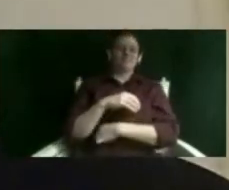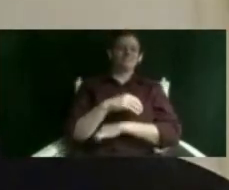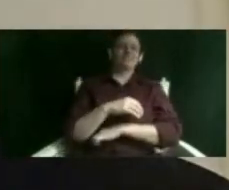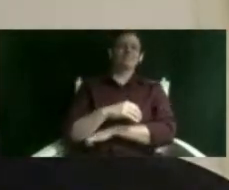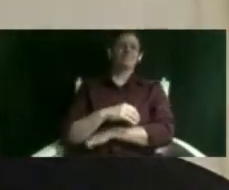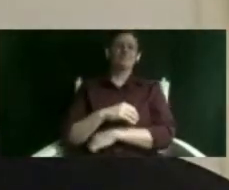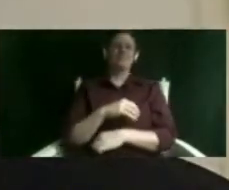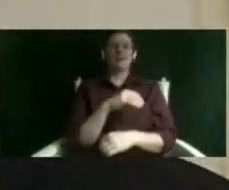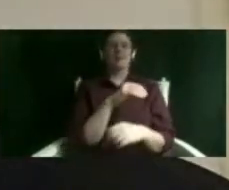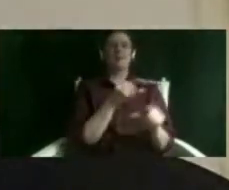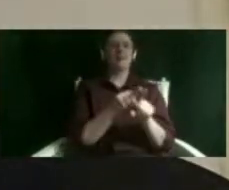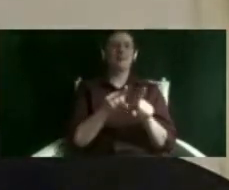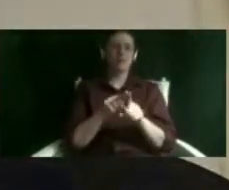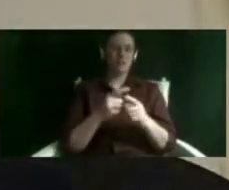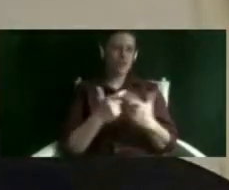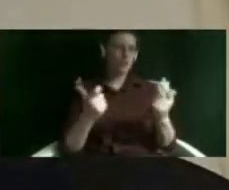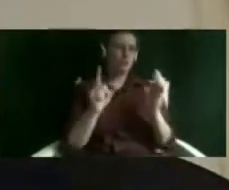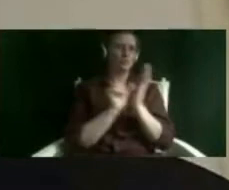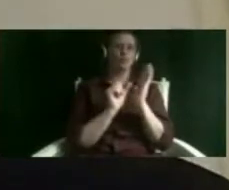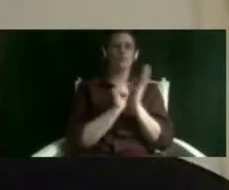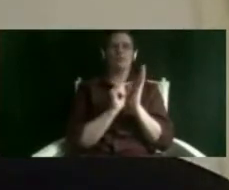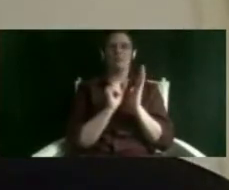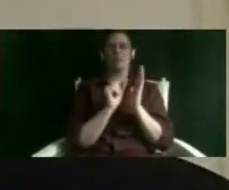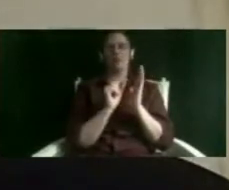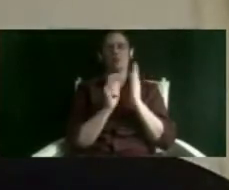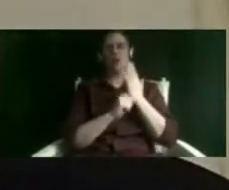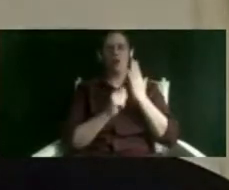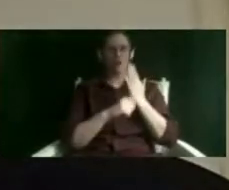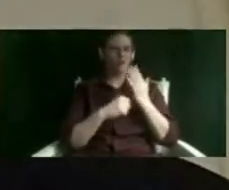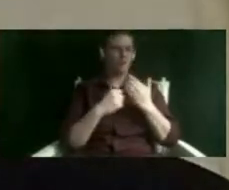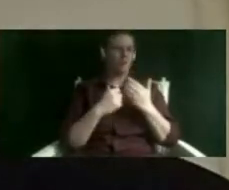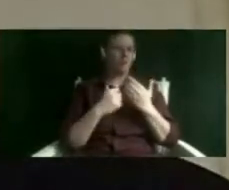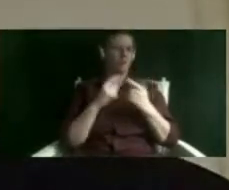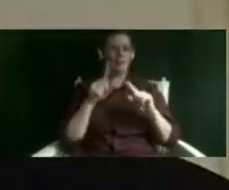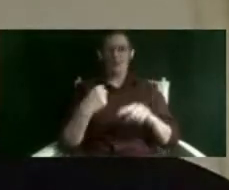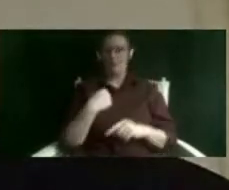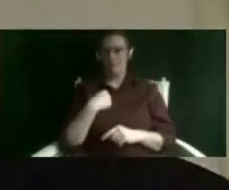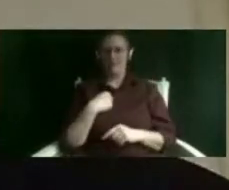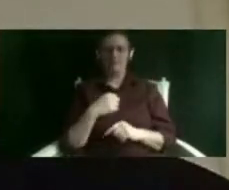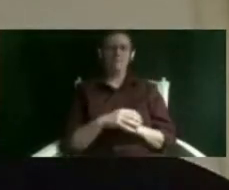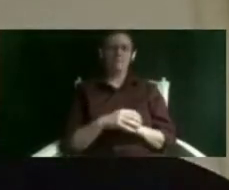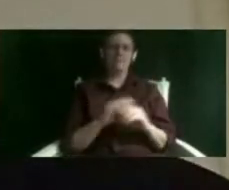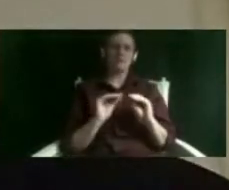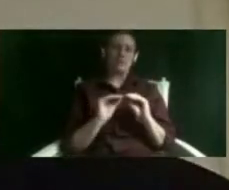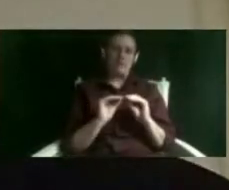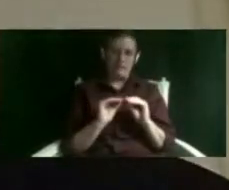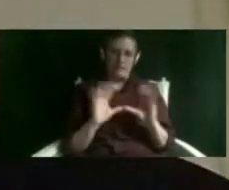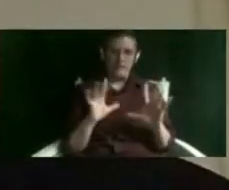about me on uh you know it was pretty clear from this article that i was not straight and a really